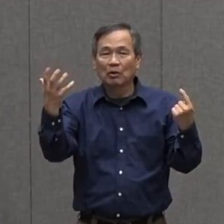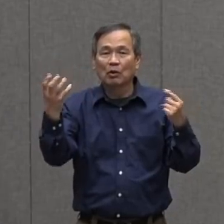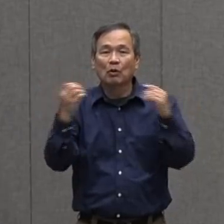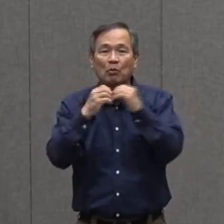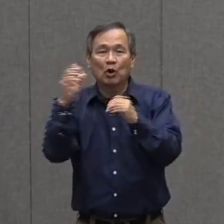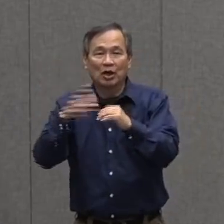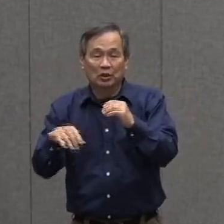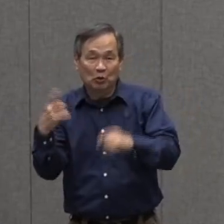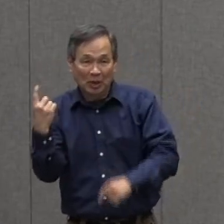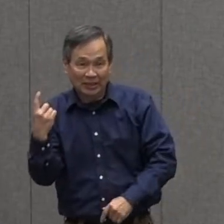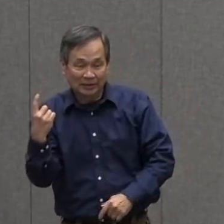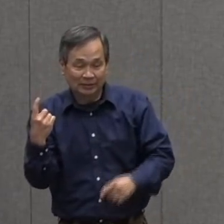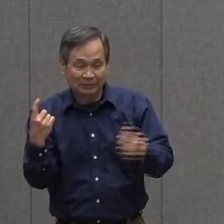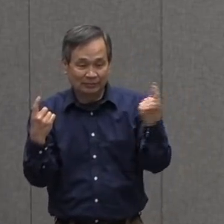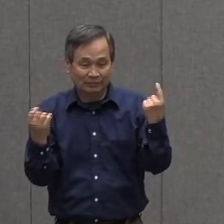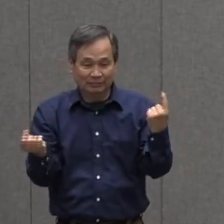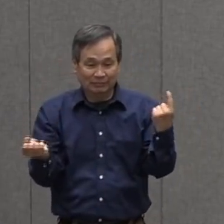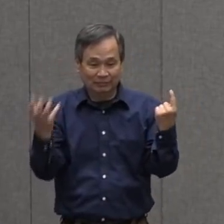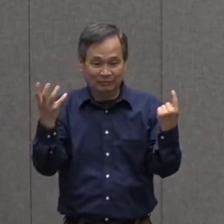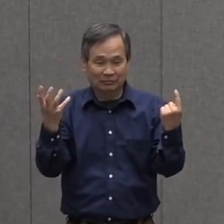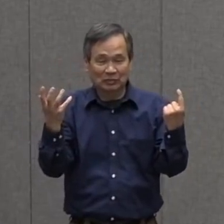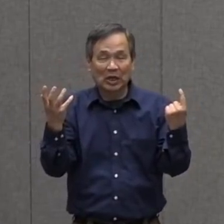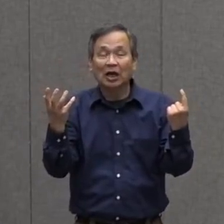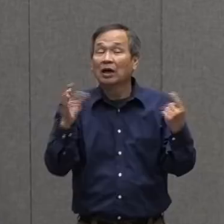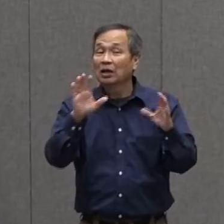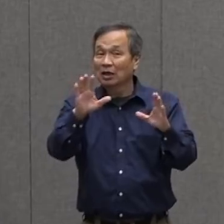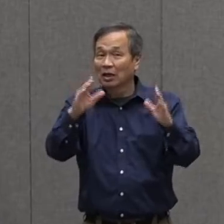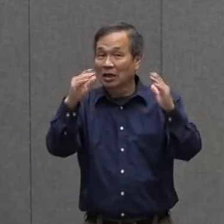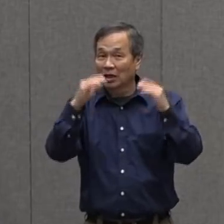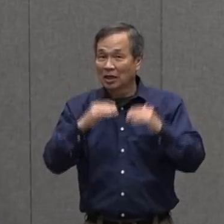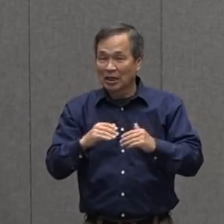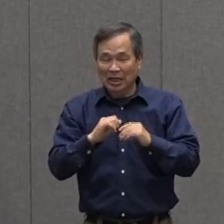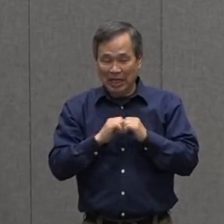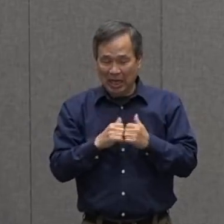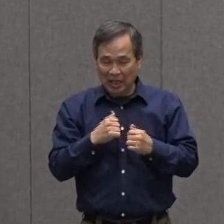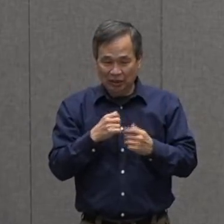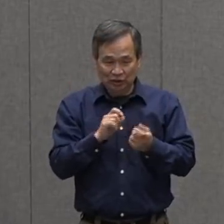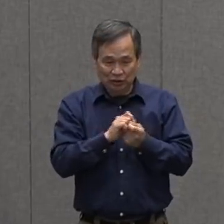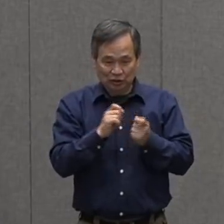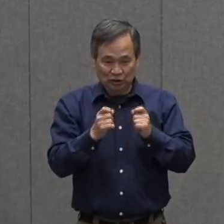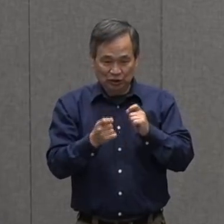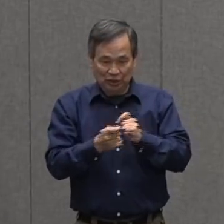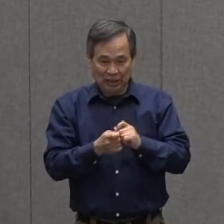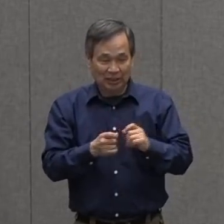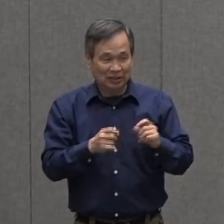And then we moved into talking about how to make those nouns plural.